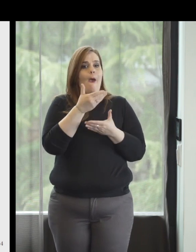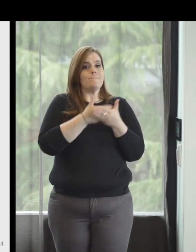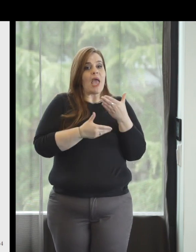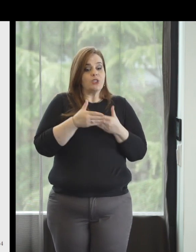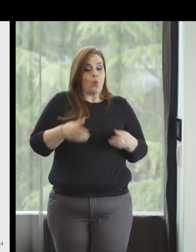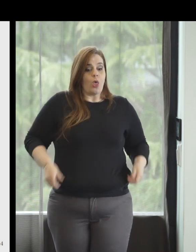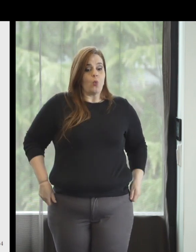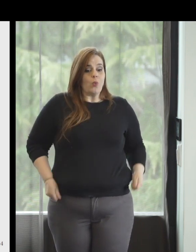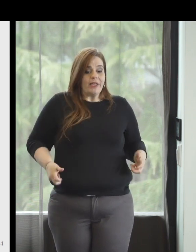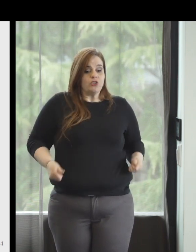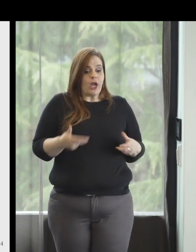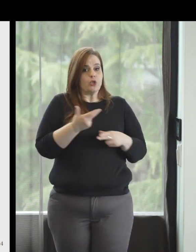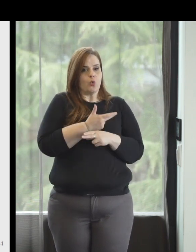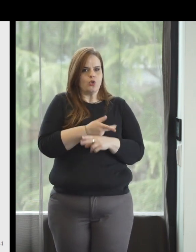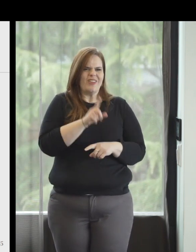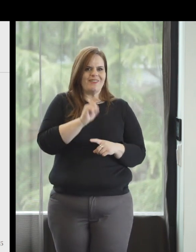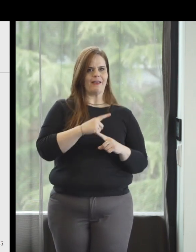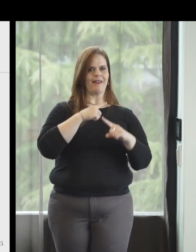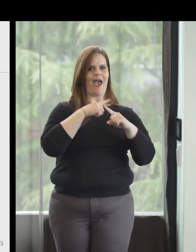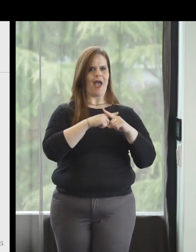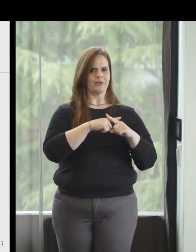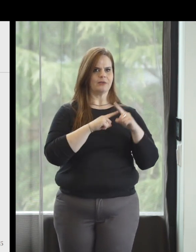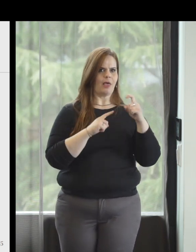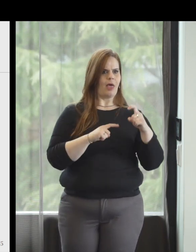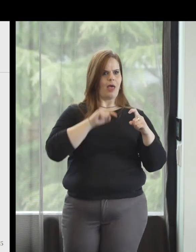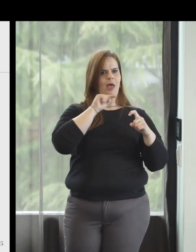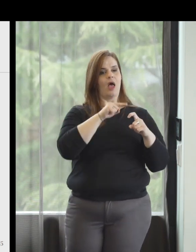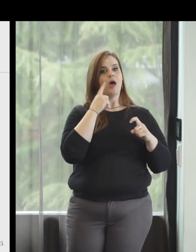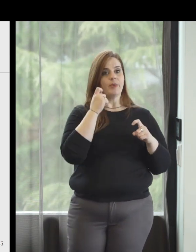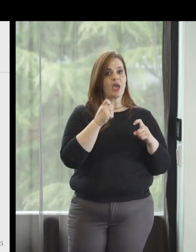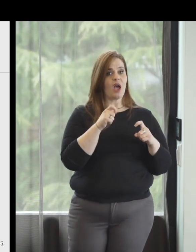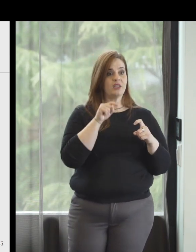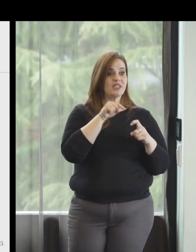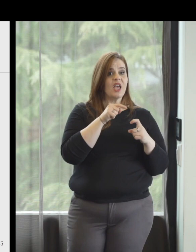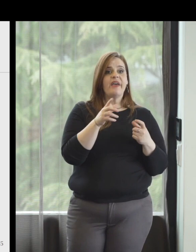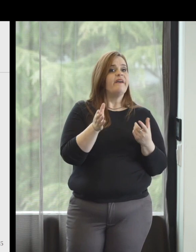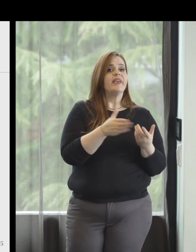need X. Because there was a huge variation even among